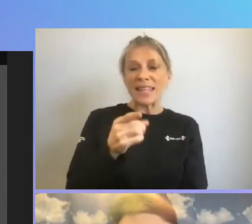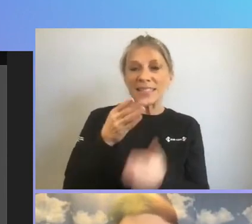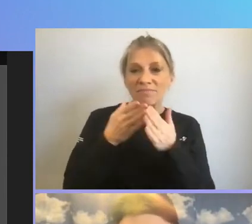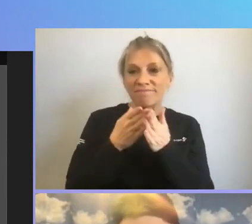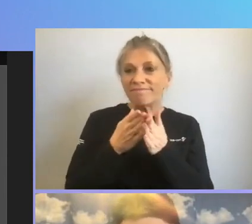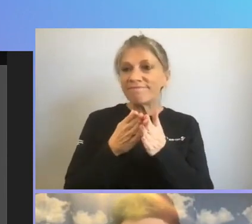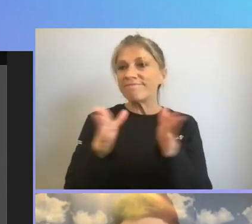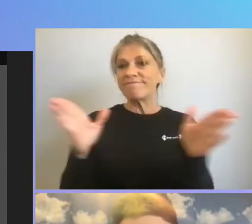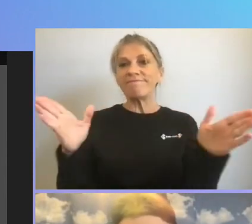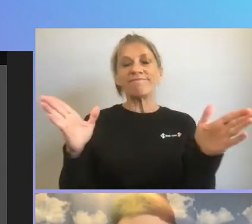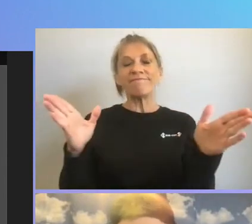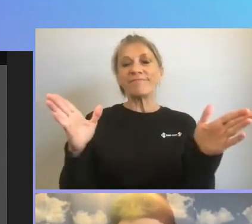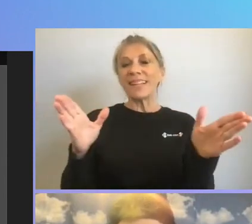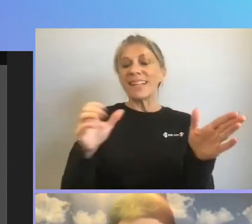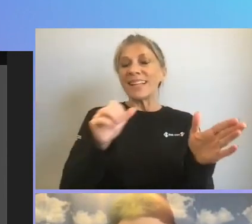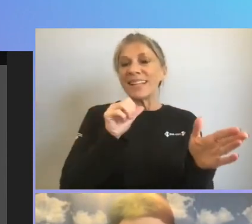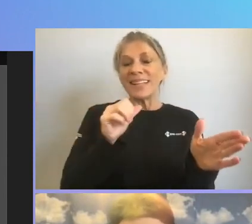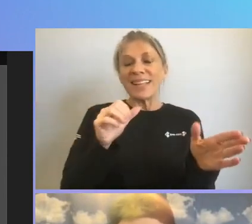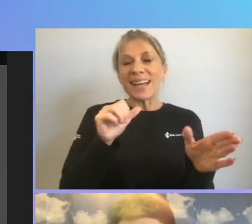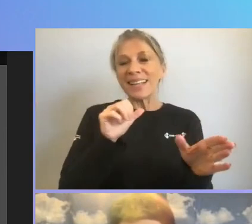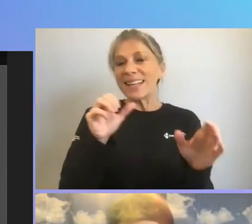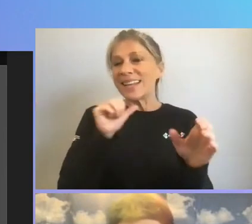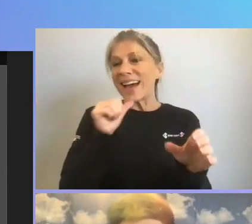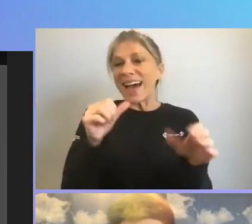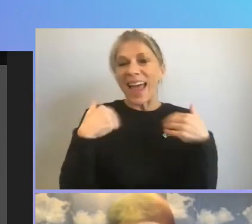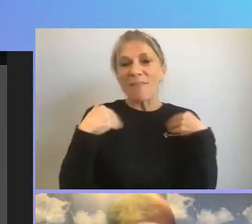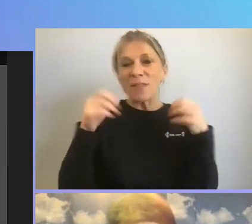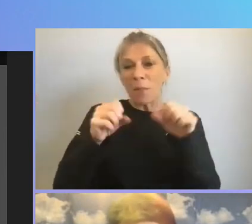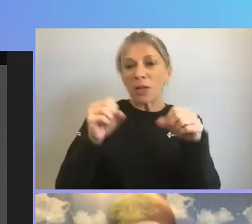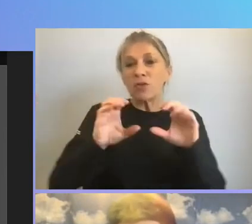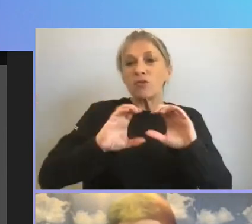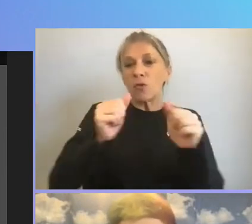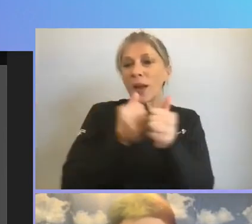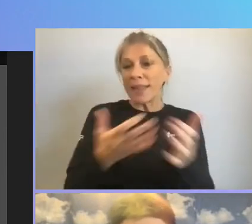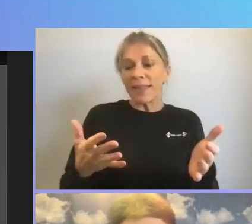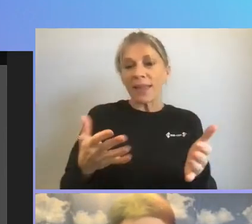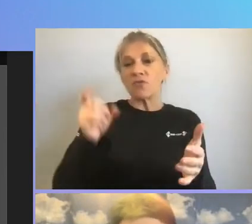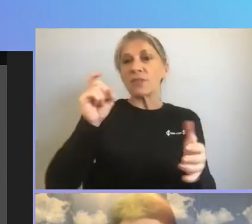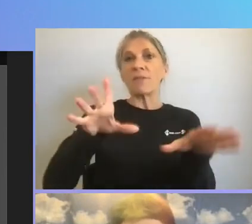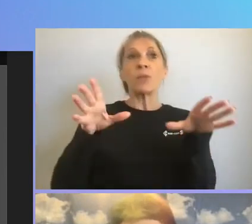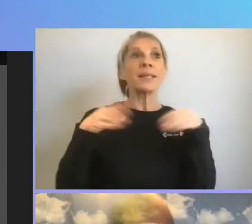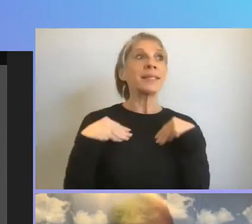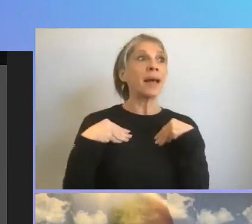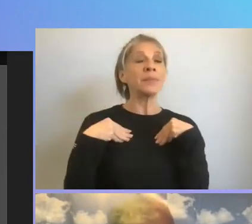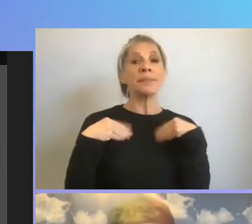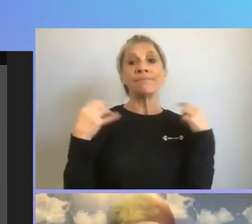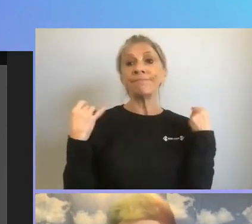to do anything, and we either have to accept it or we just